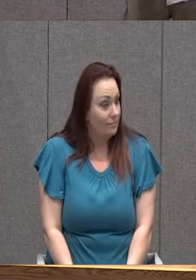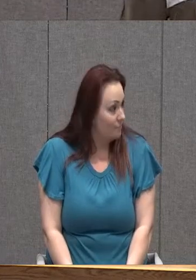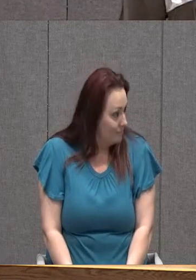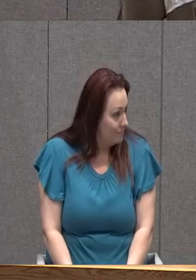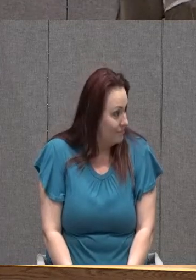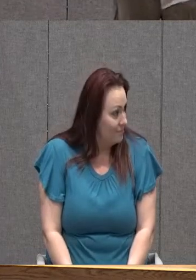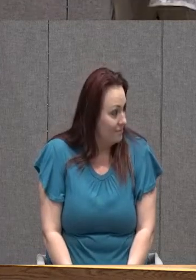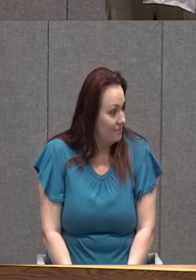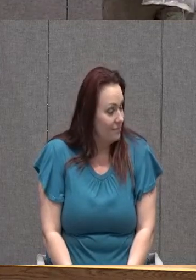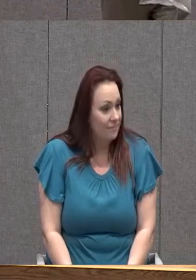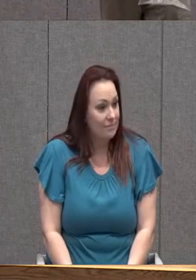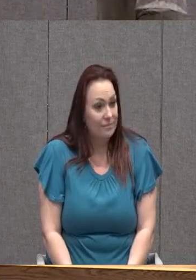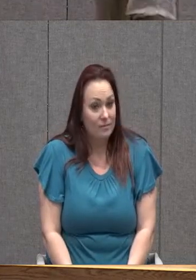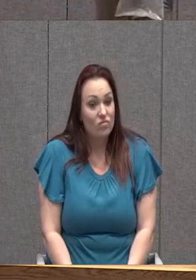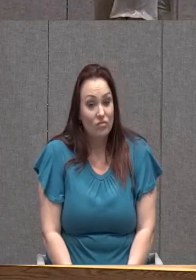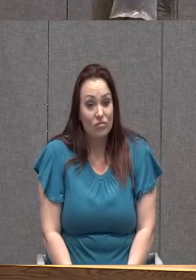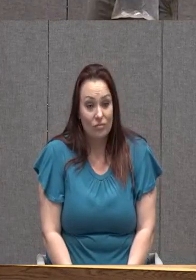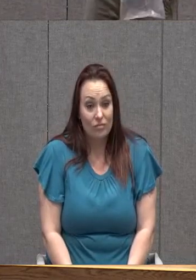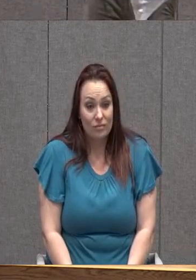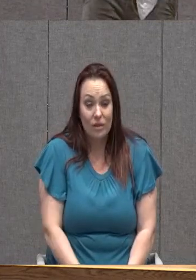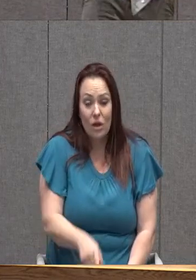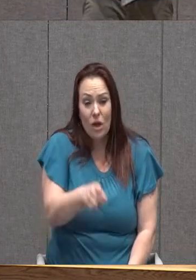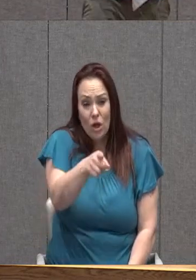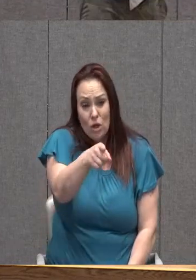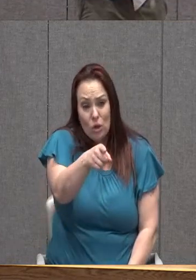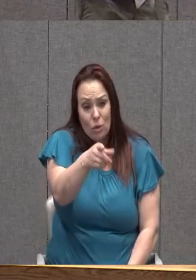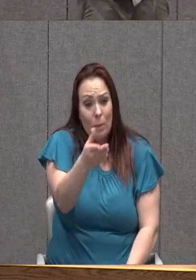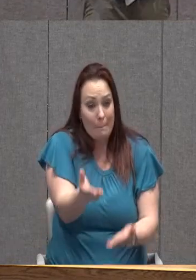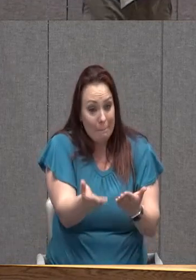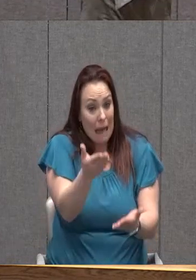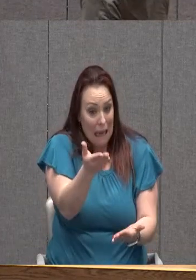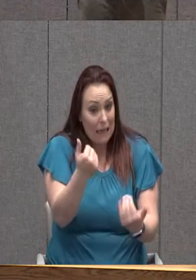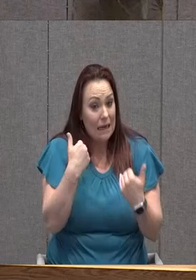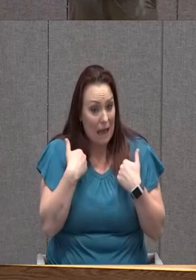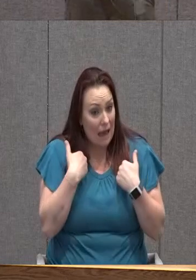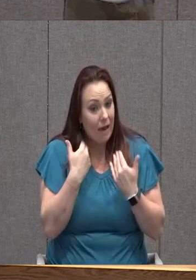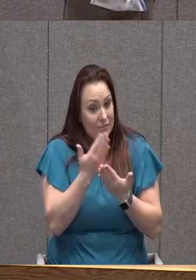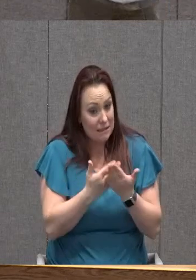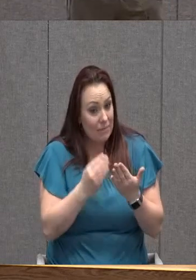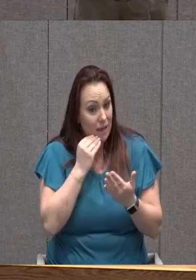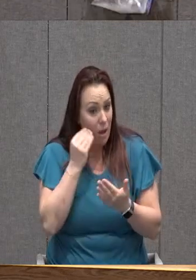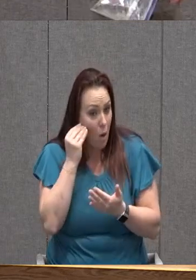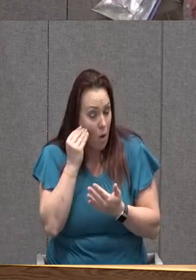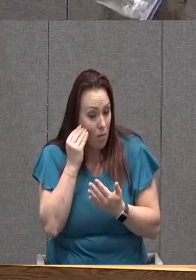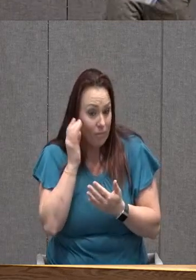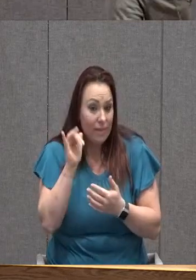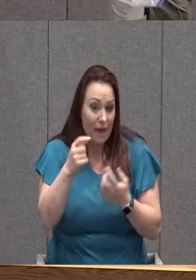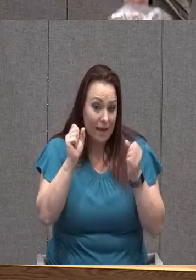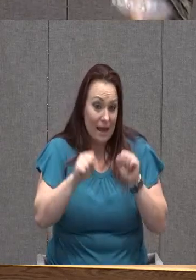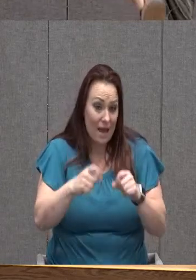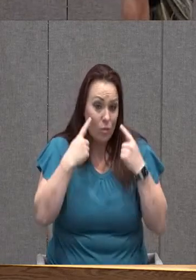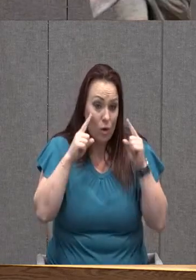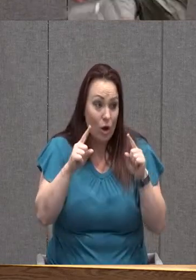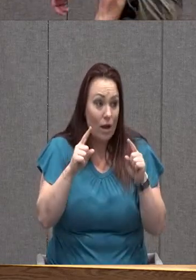You might have some other equipment at home that might work, sometimes small stuffed animals